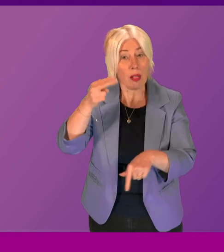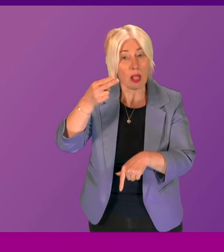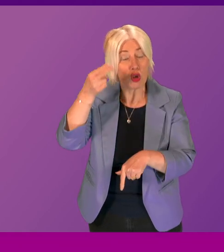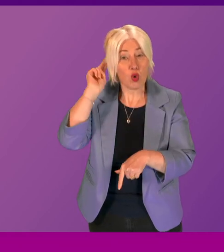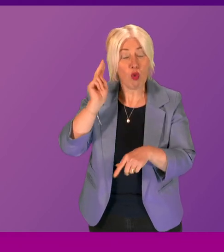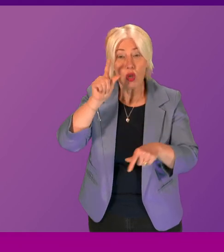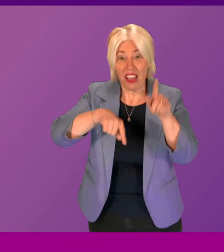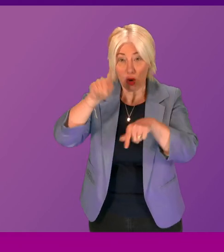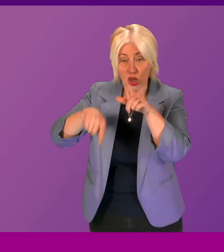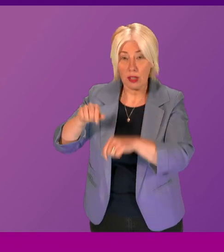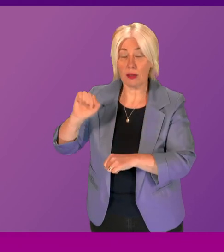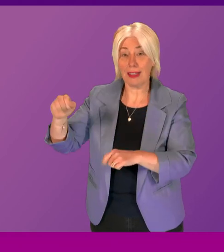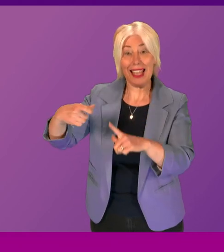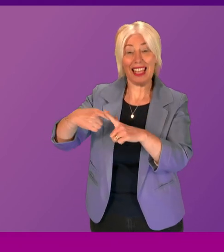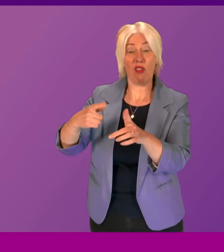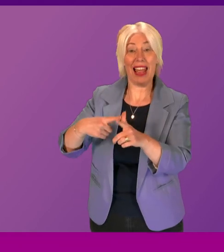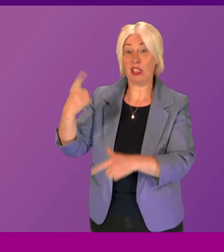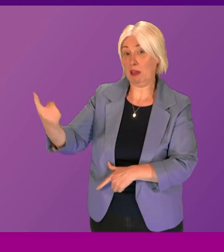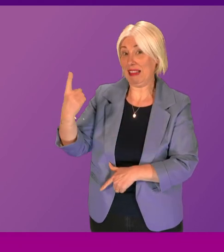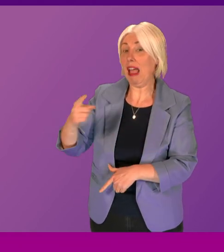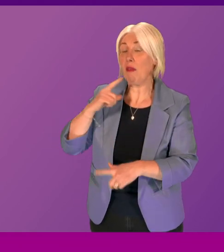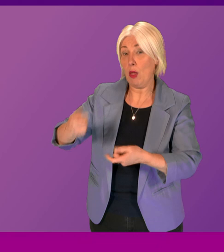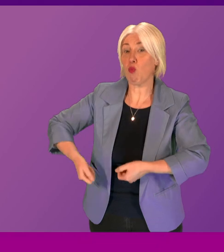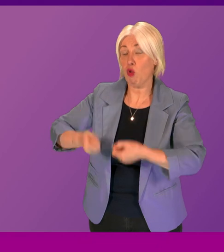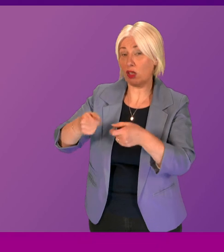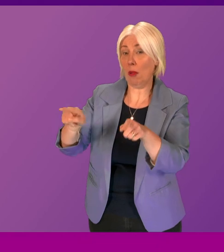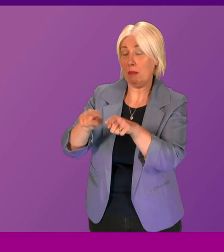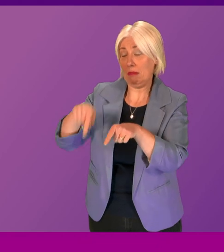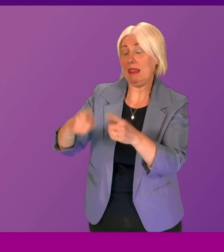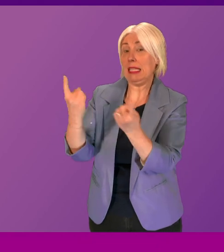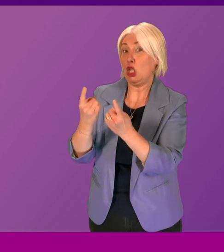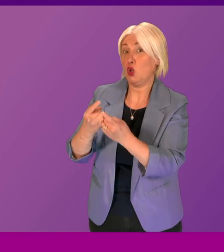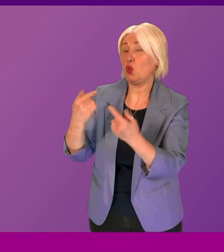Again, she has a track record of raising such issues in the chamber.